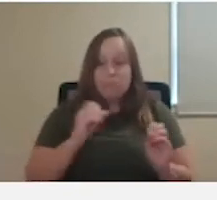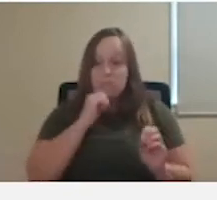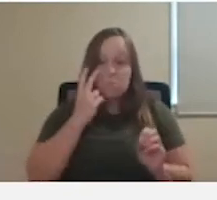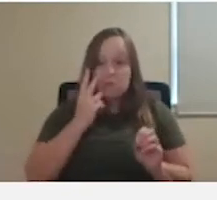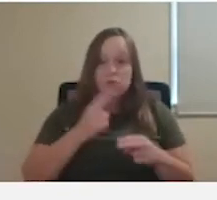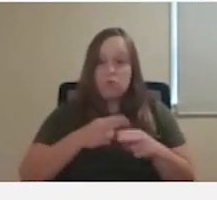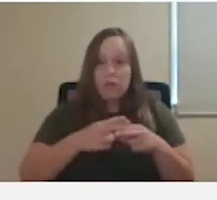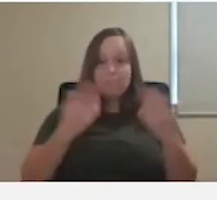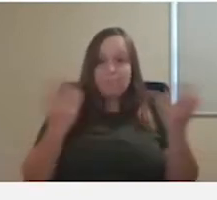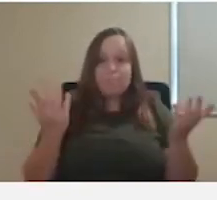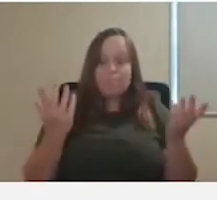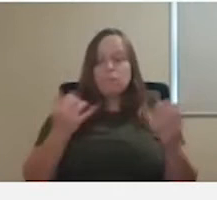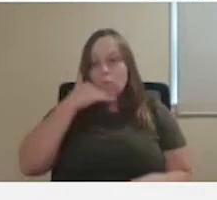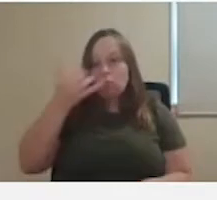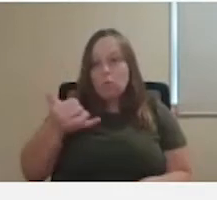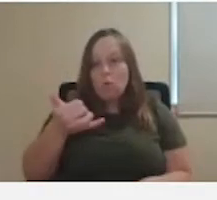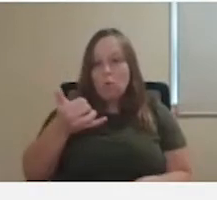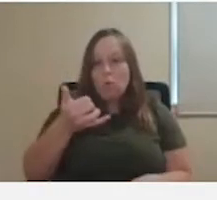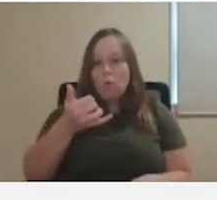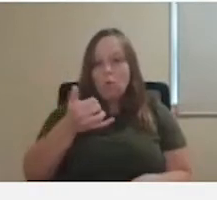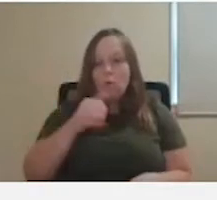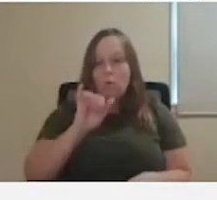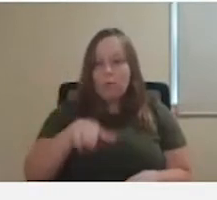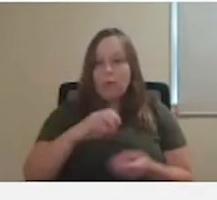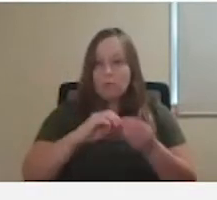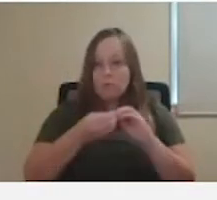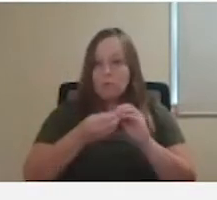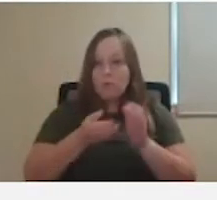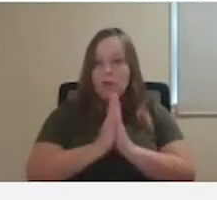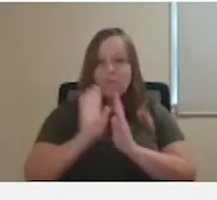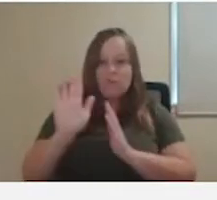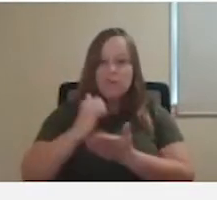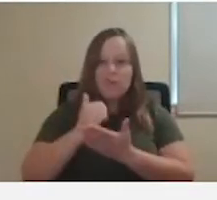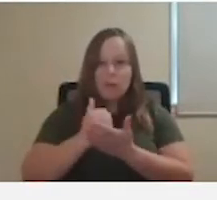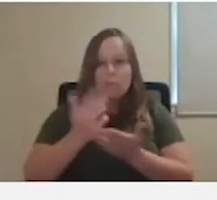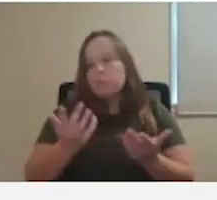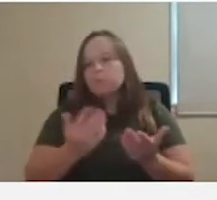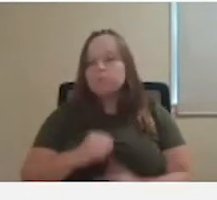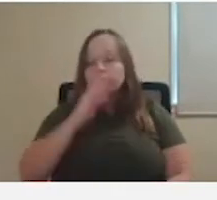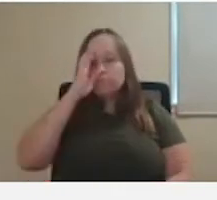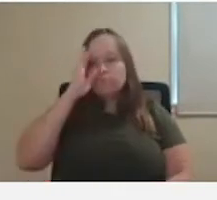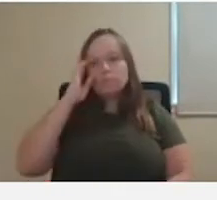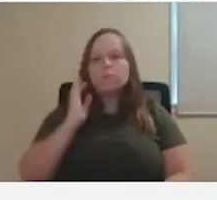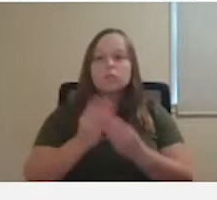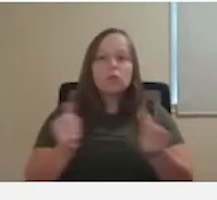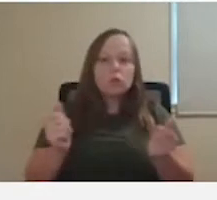You may call Election Protection Hotline and ask for their help. A solution to that problem--